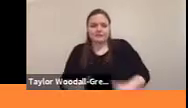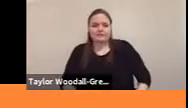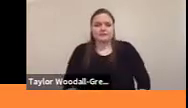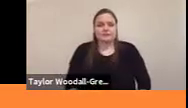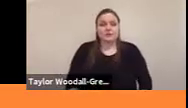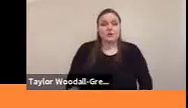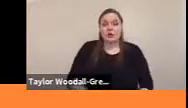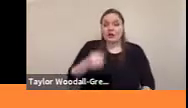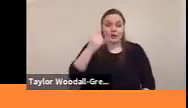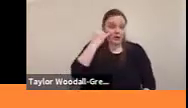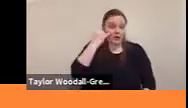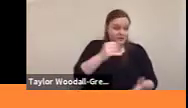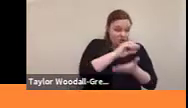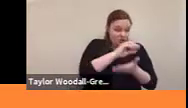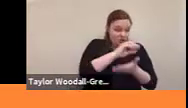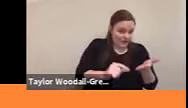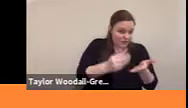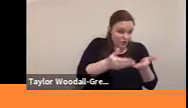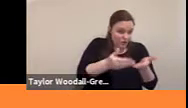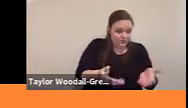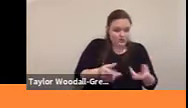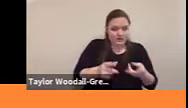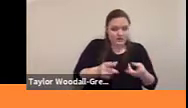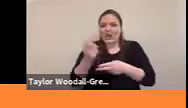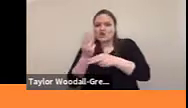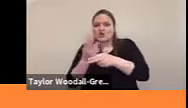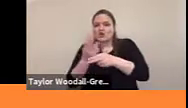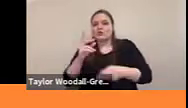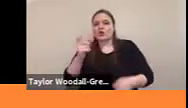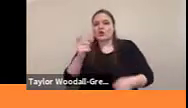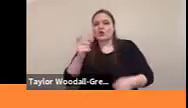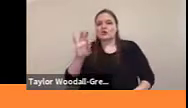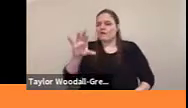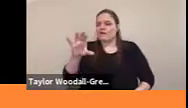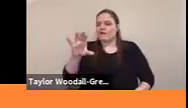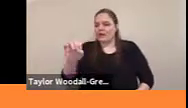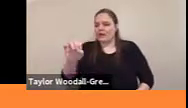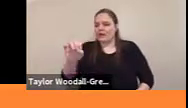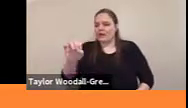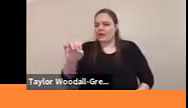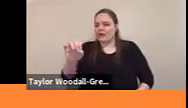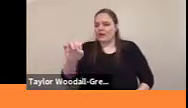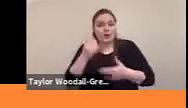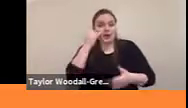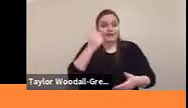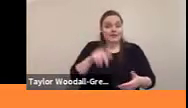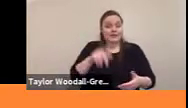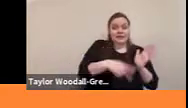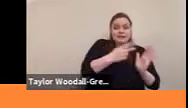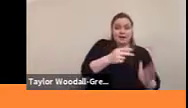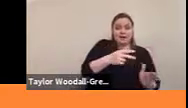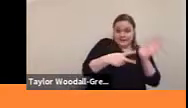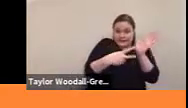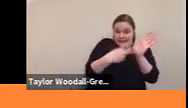graphical objects and user interface components. And for AA or AAA conformance.